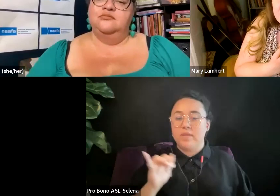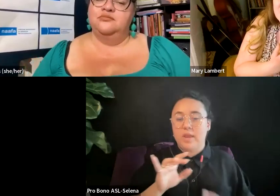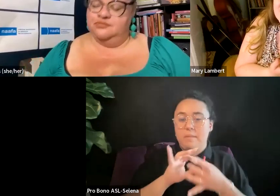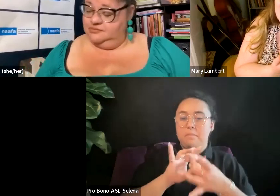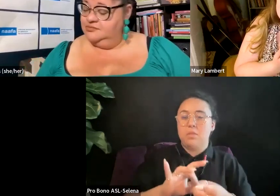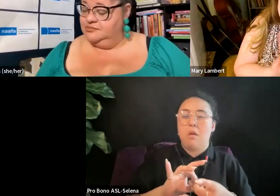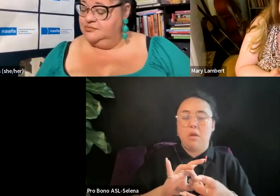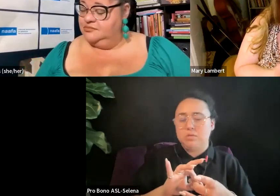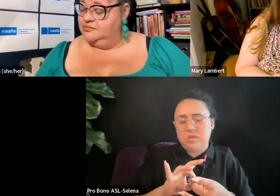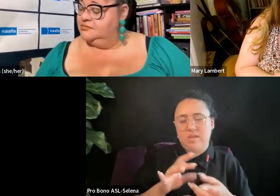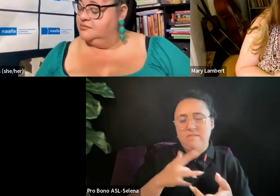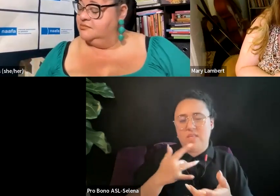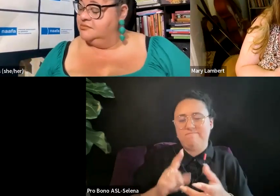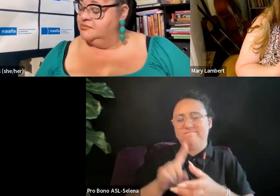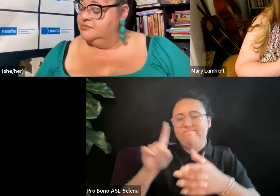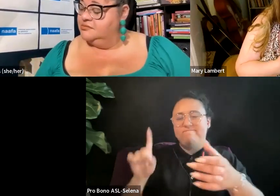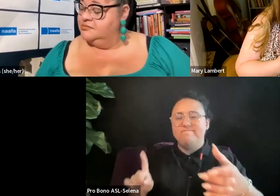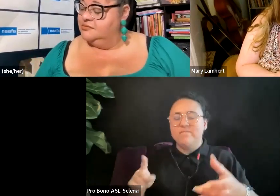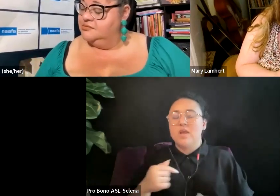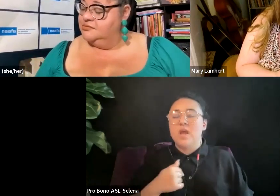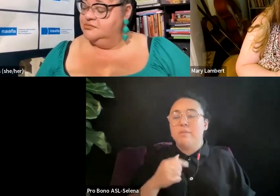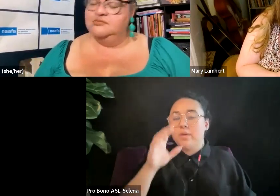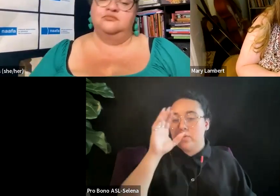I was just I was a weird kid and I was a little delusional.